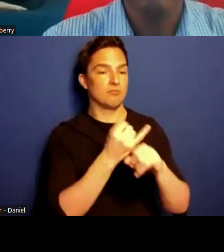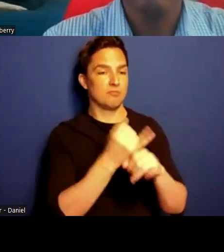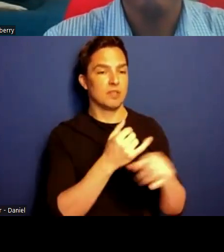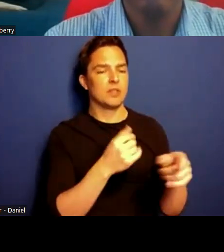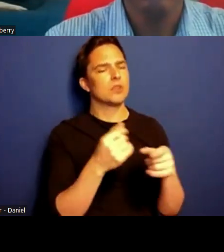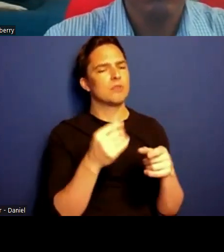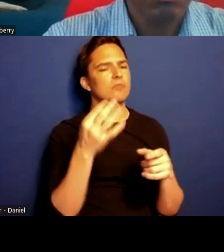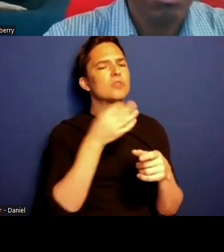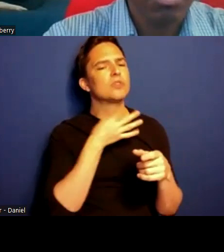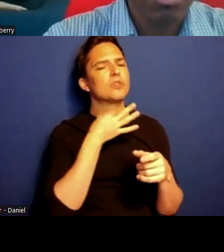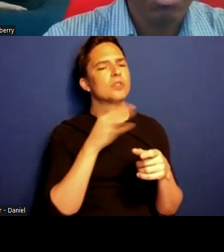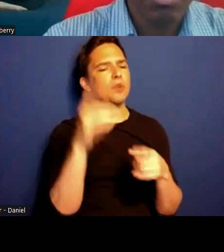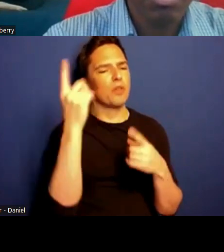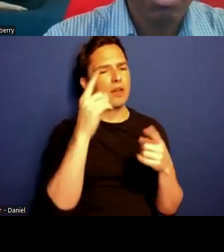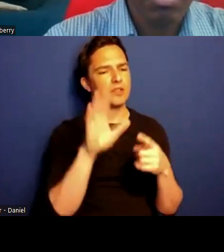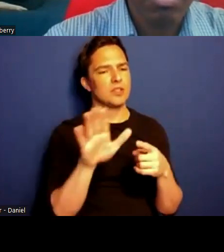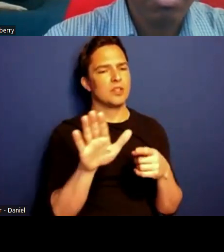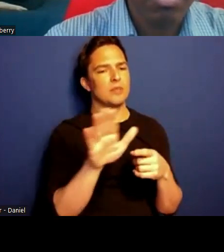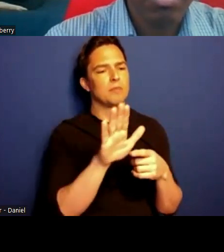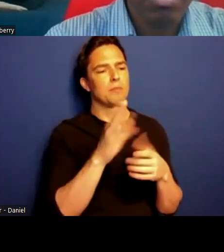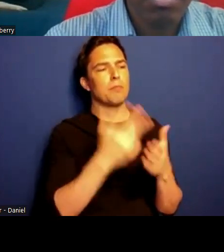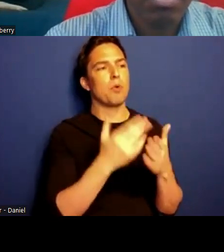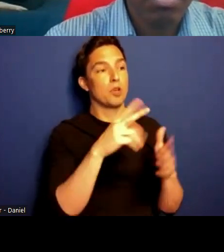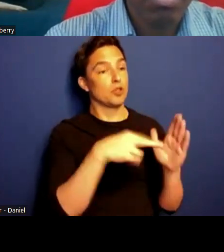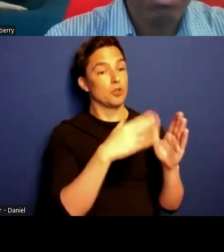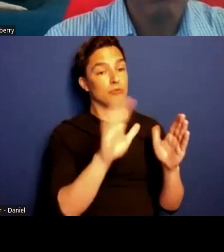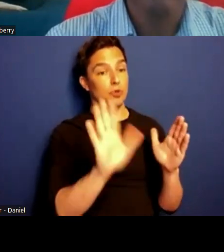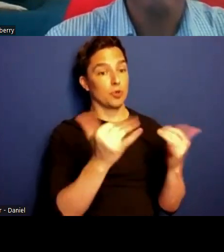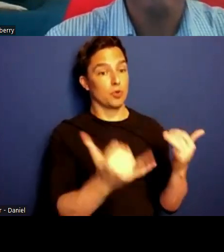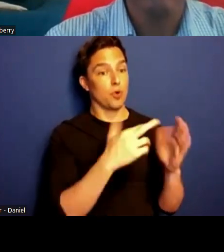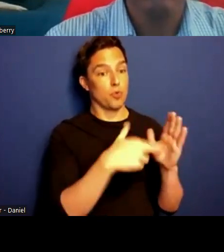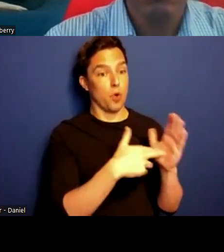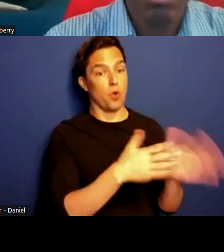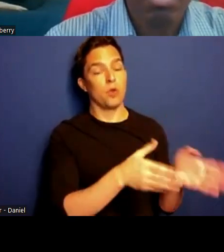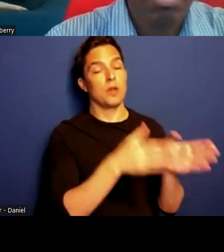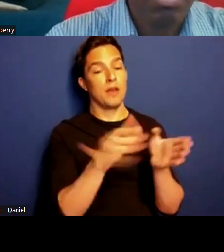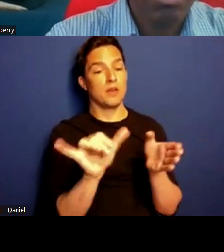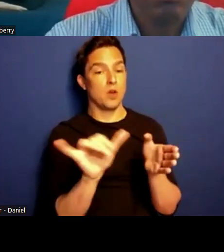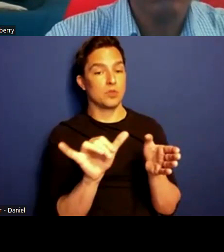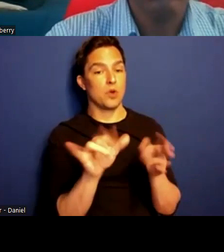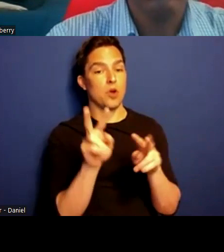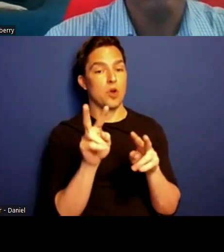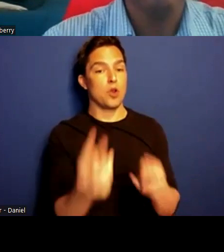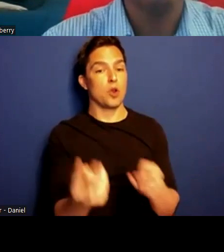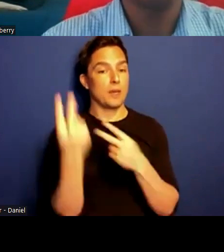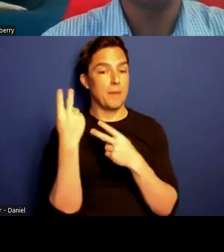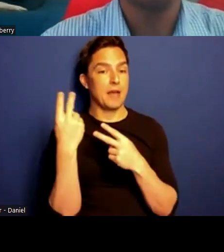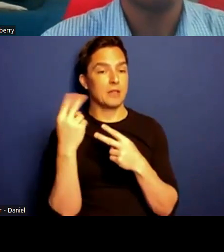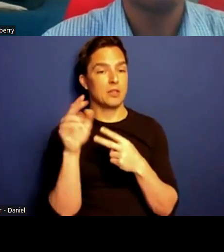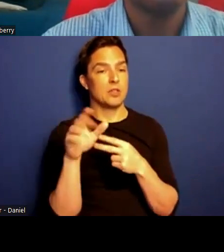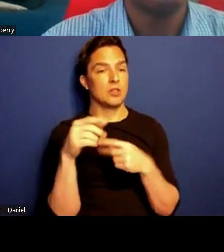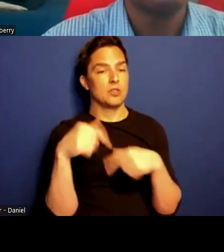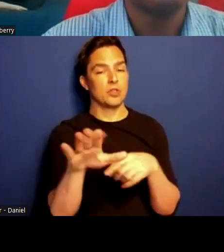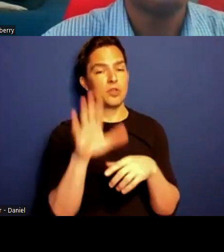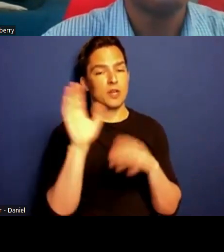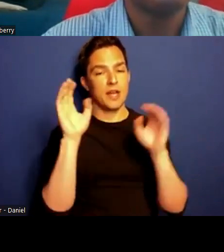both in your current role, but also looking back over your educational career too. So,